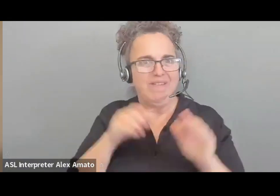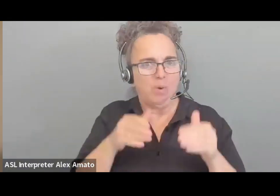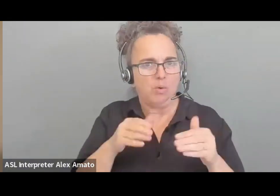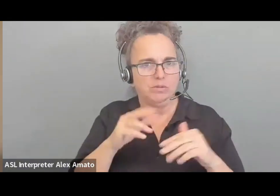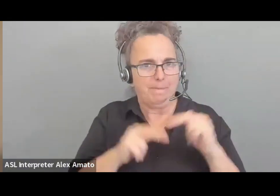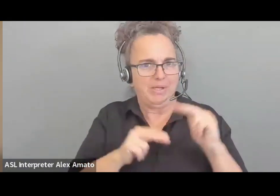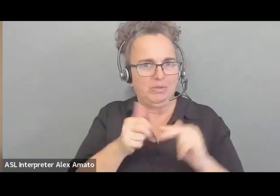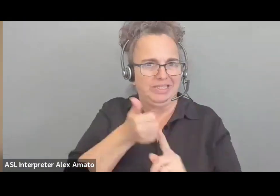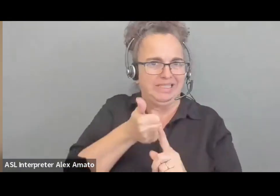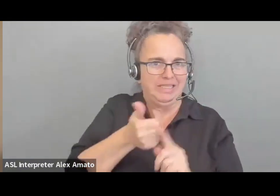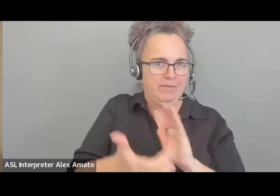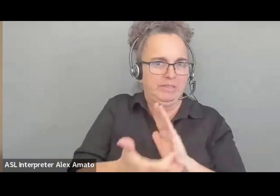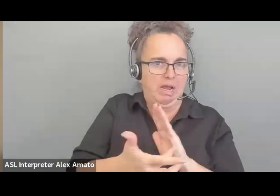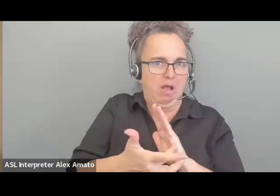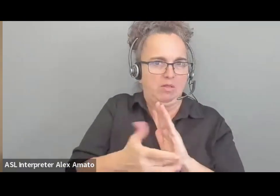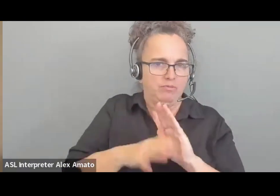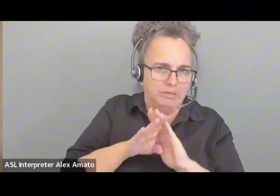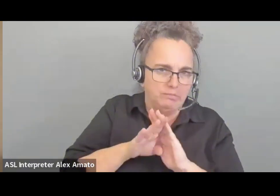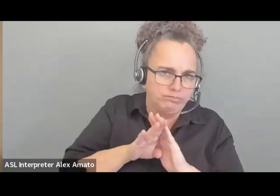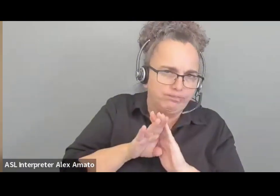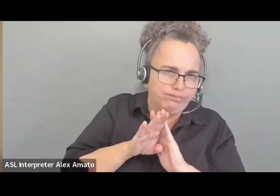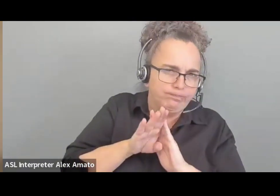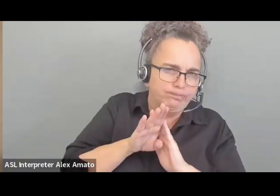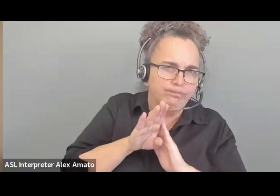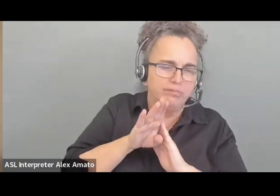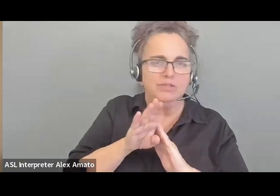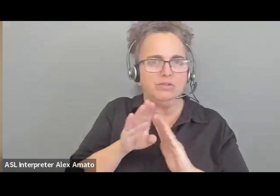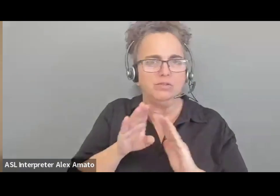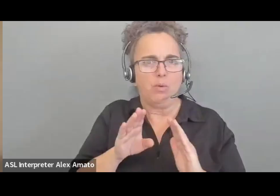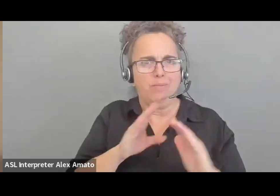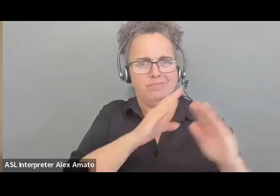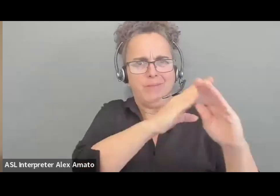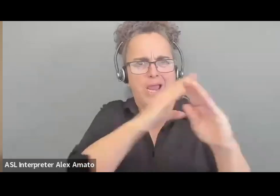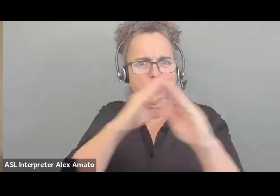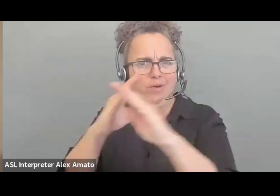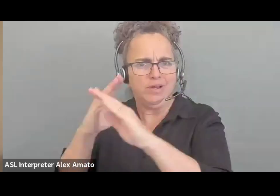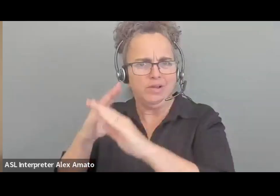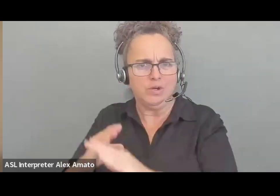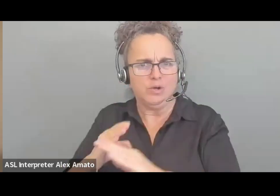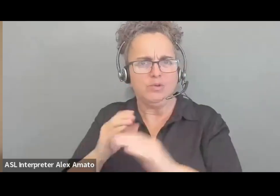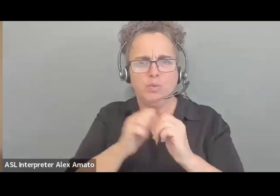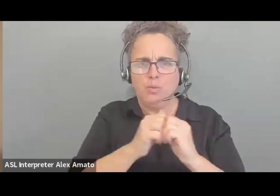So some of the barriers around accessibility is the tools